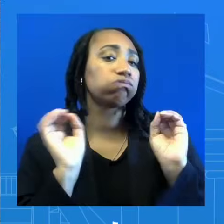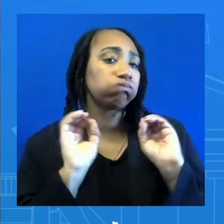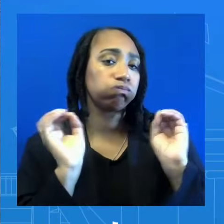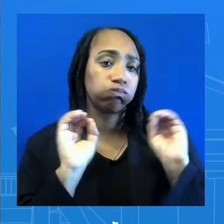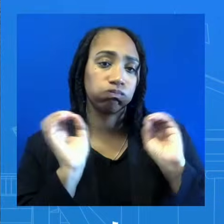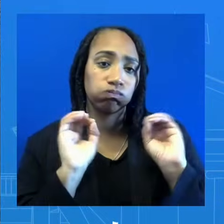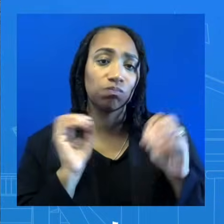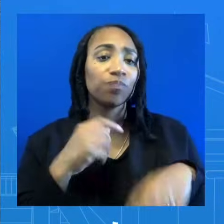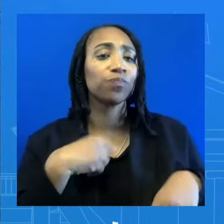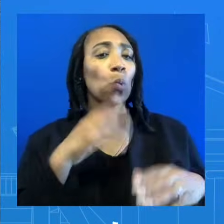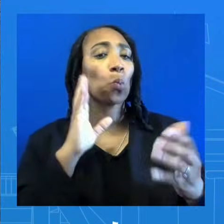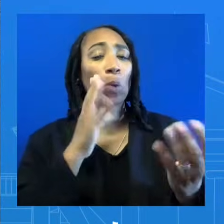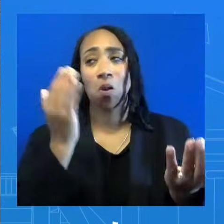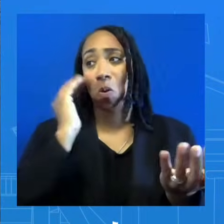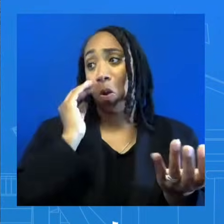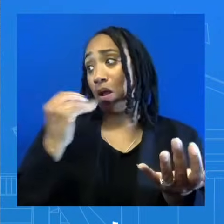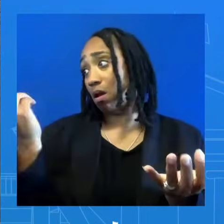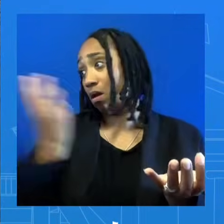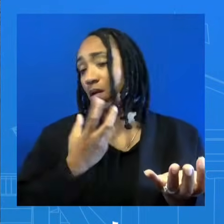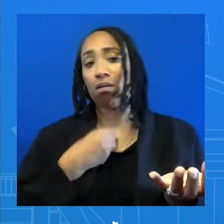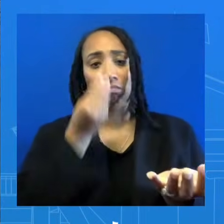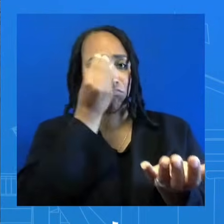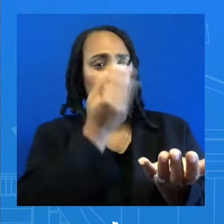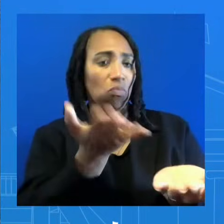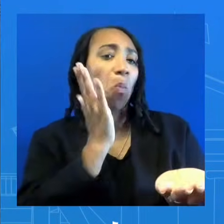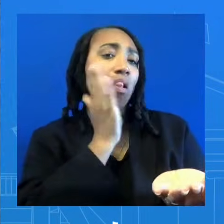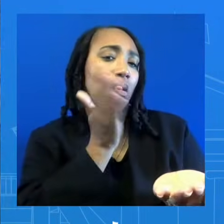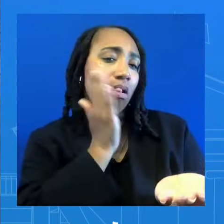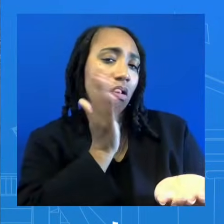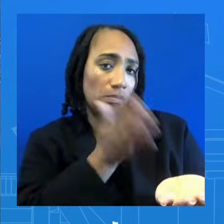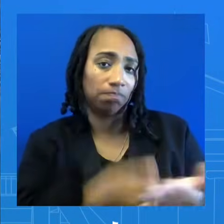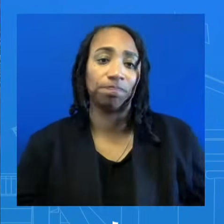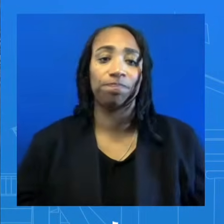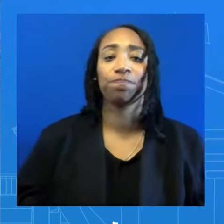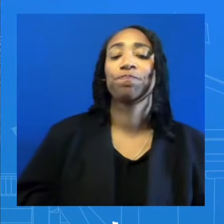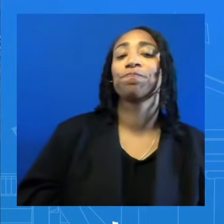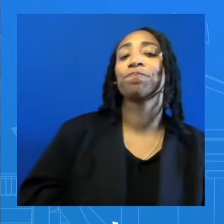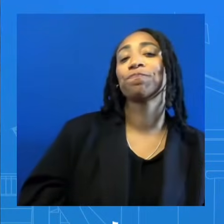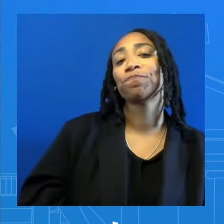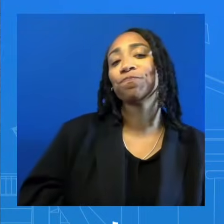given the former president's ban on entry from --